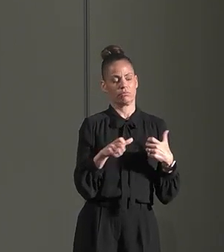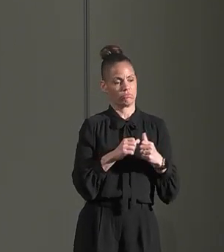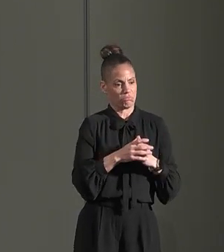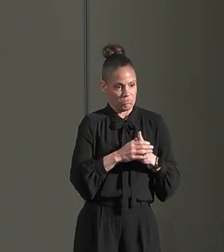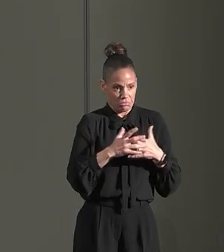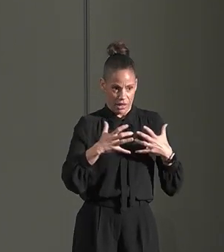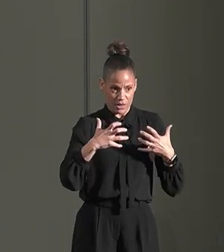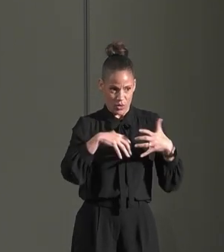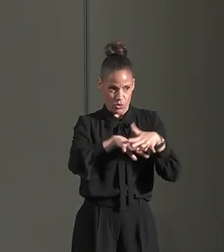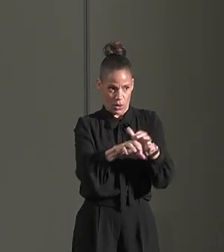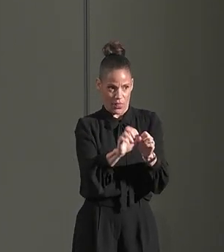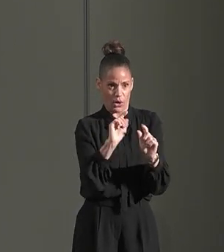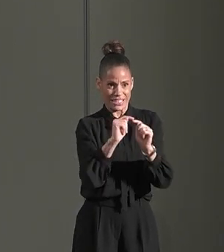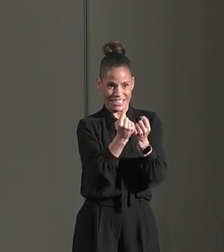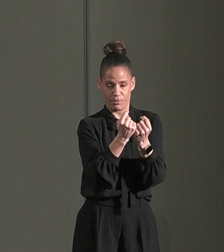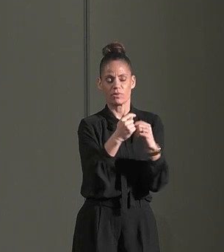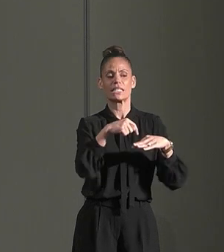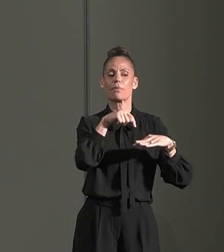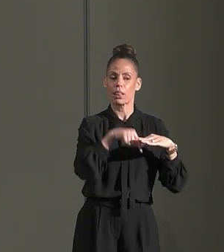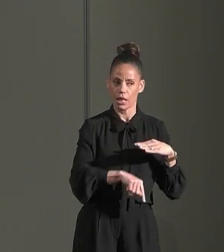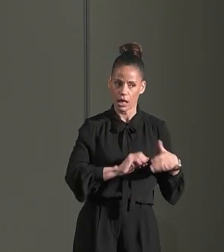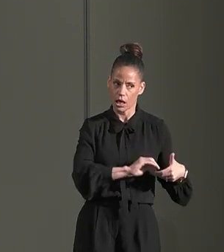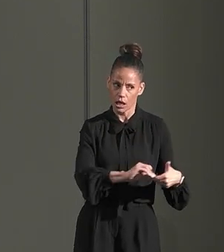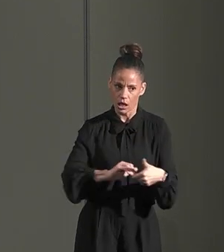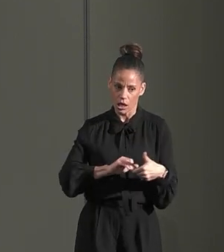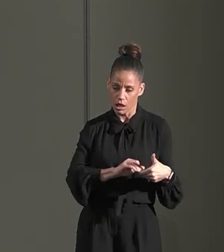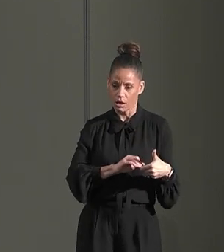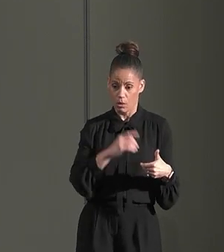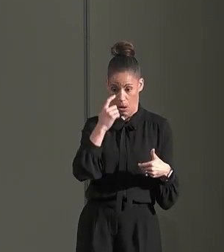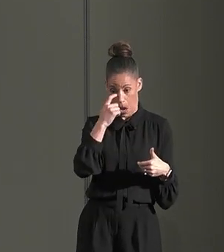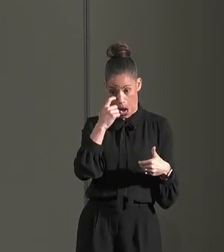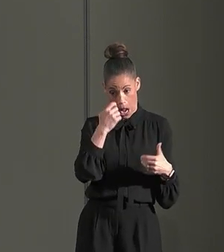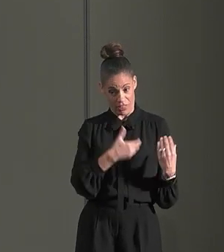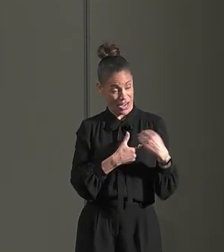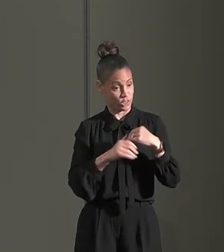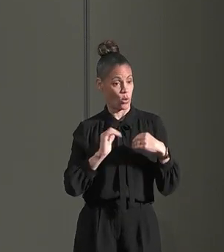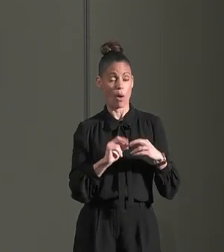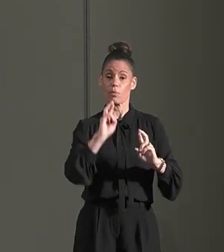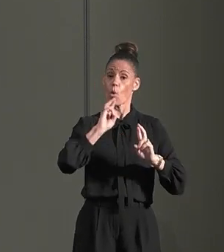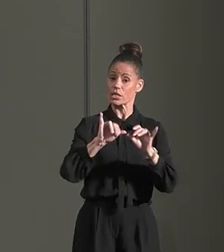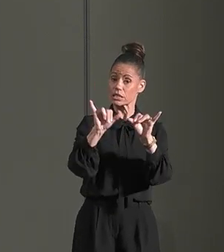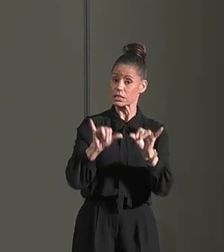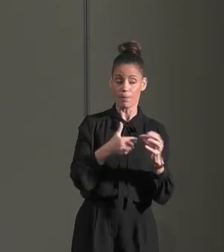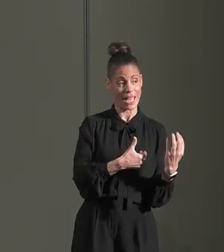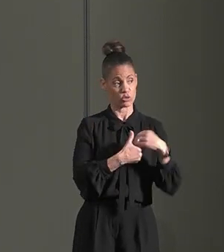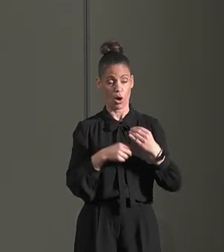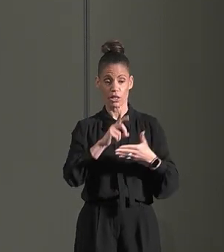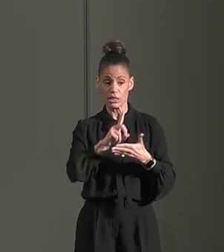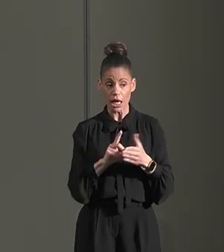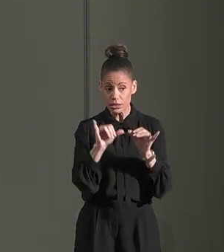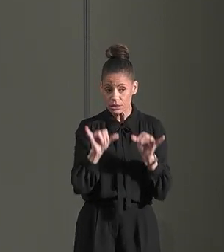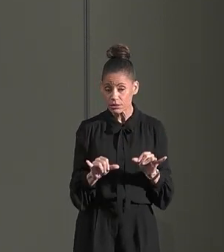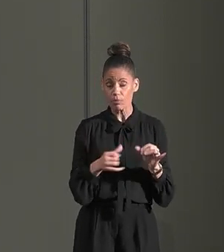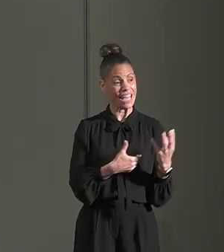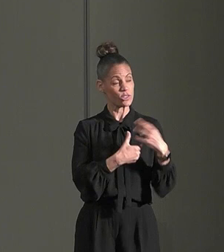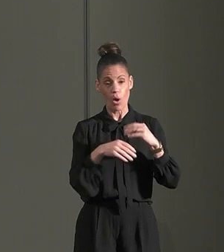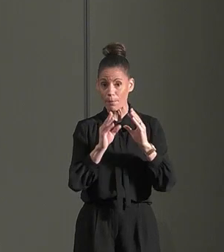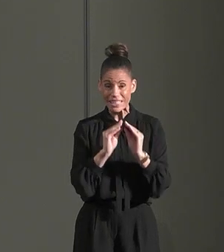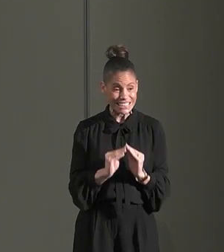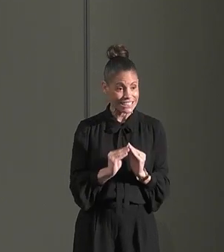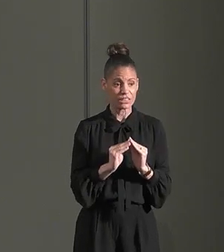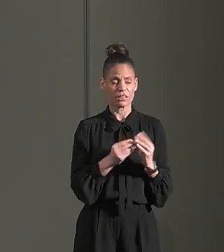team in a deep level. In our bug and design systems and meetings and able to handle the